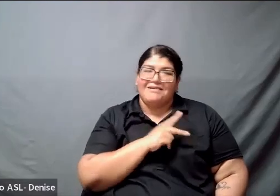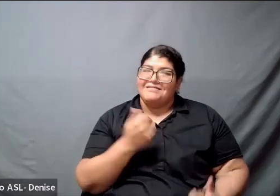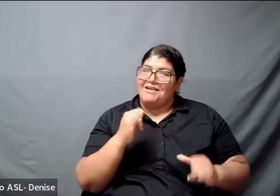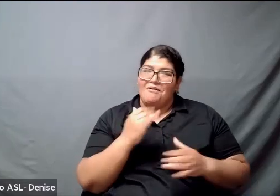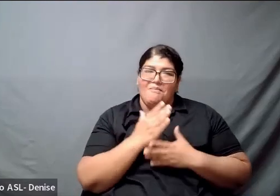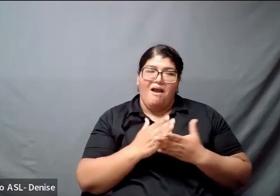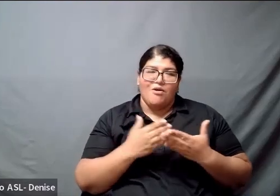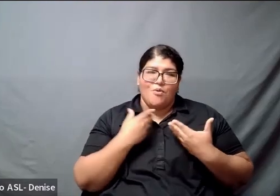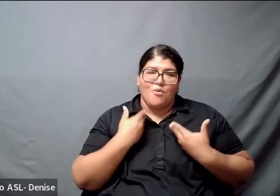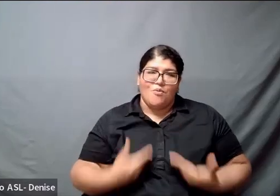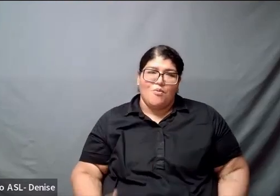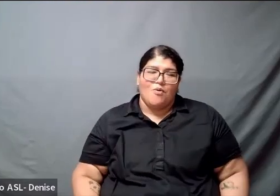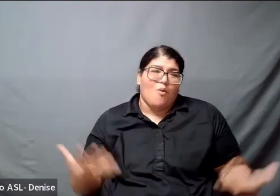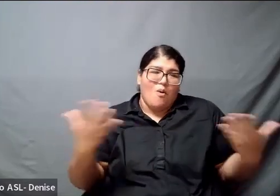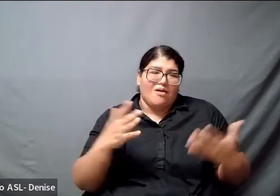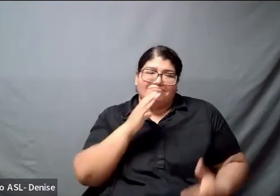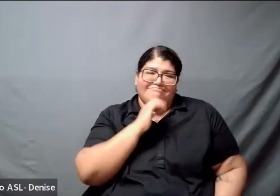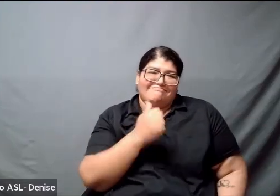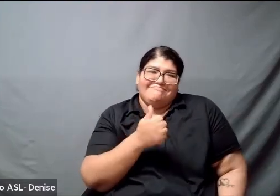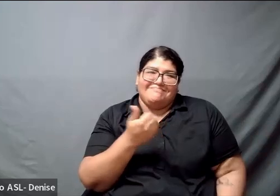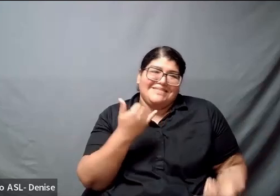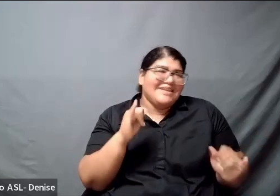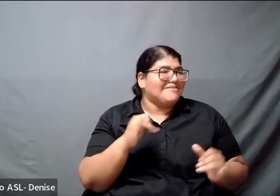that's why I think that's where it's coming from.